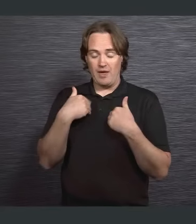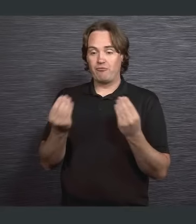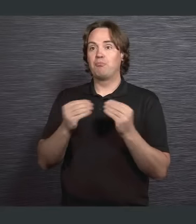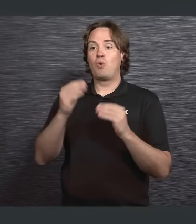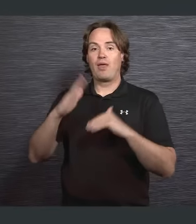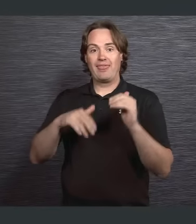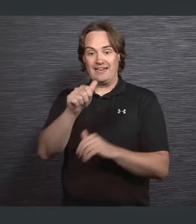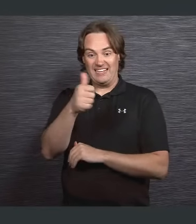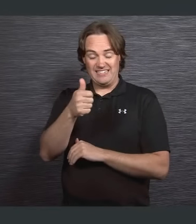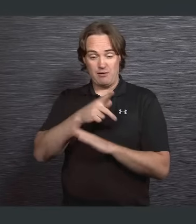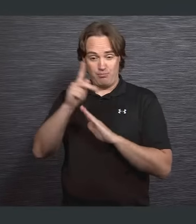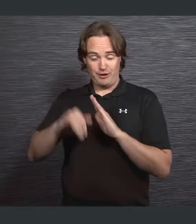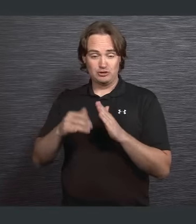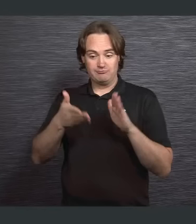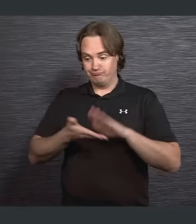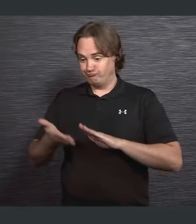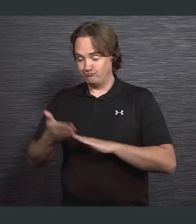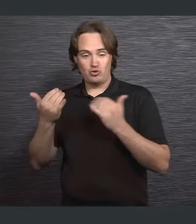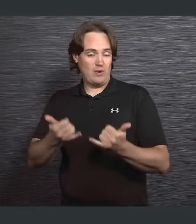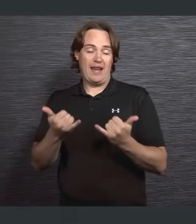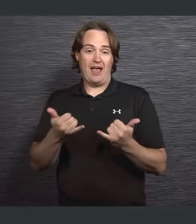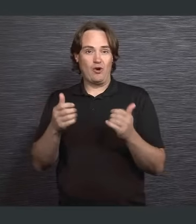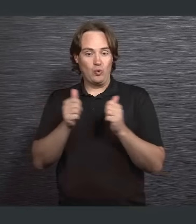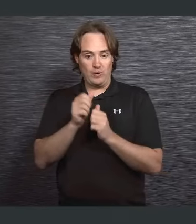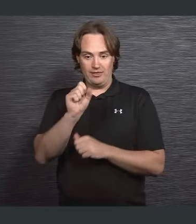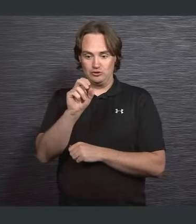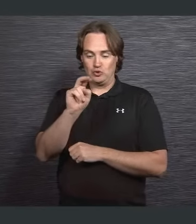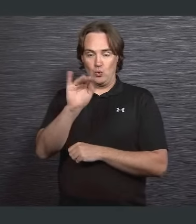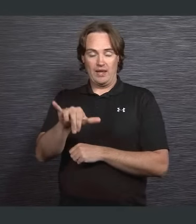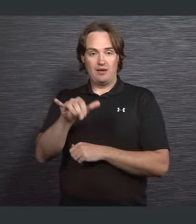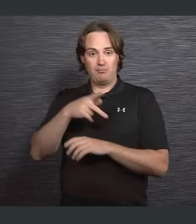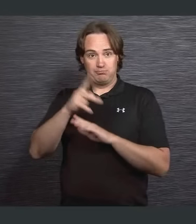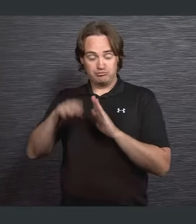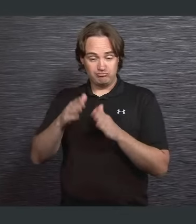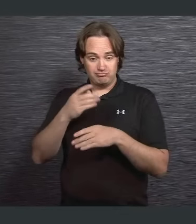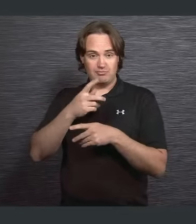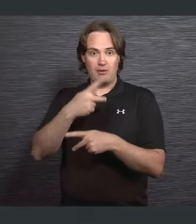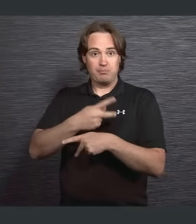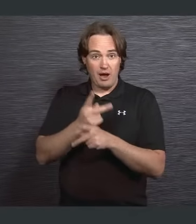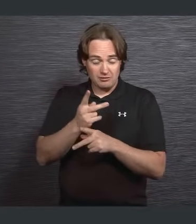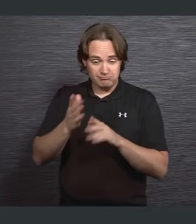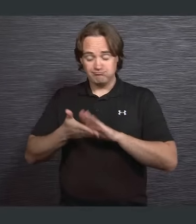in development and production with PlayStation Productions between the film and television groups.